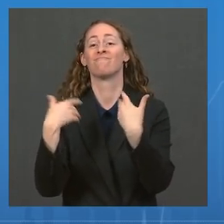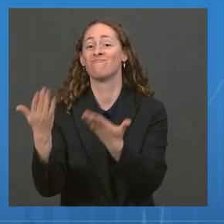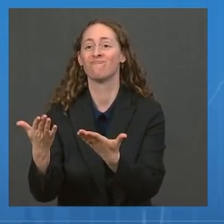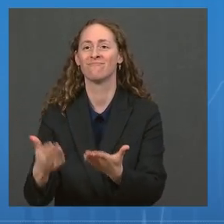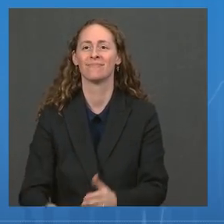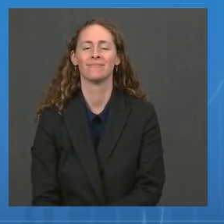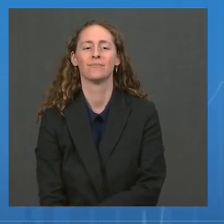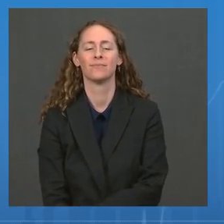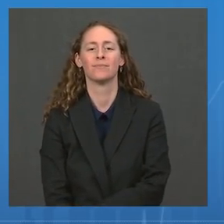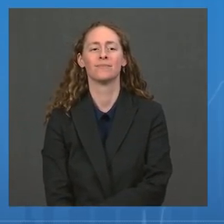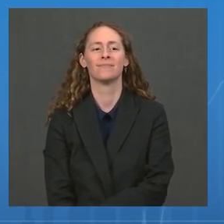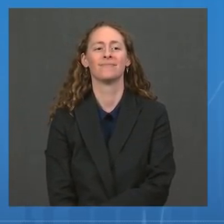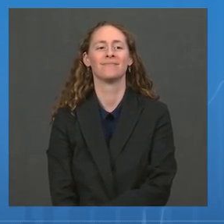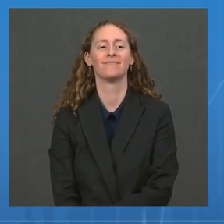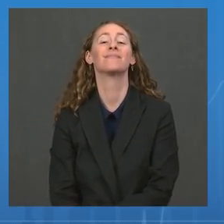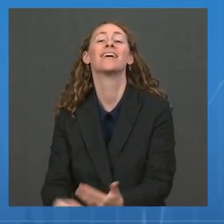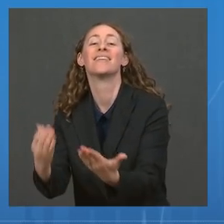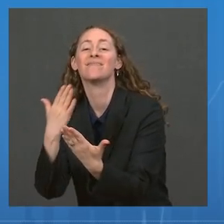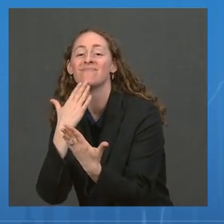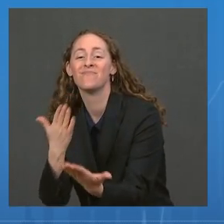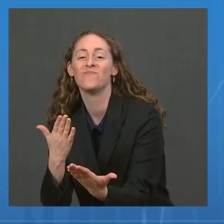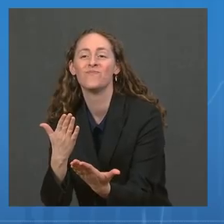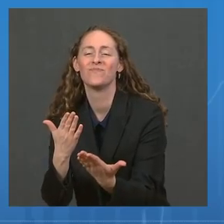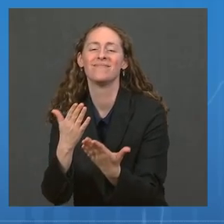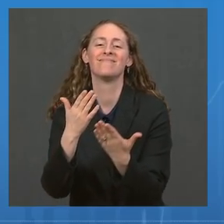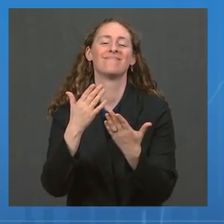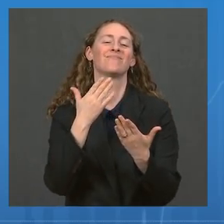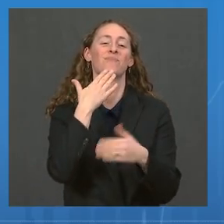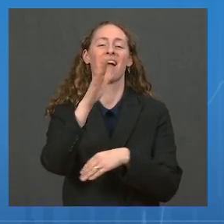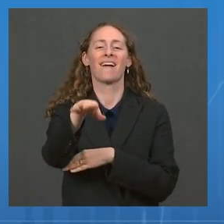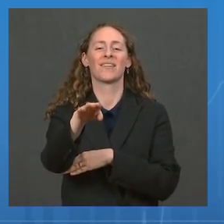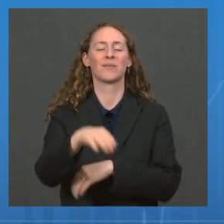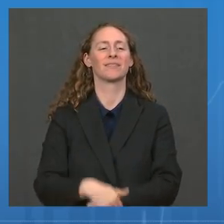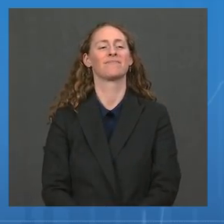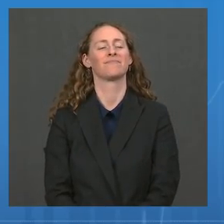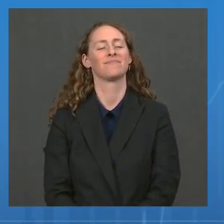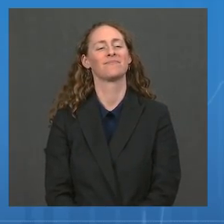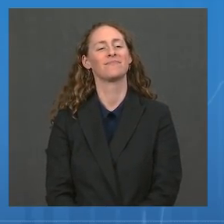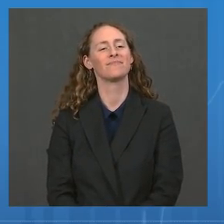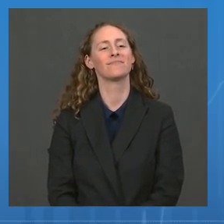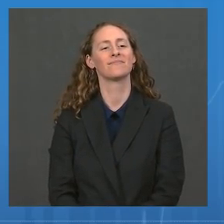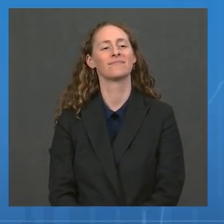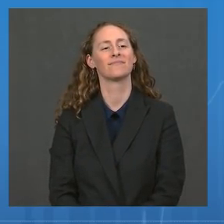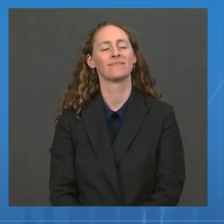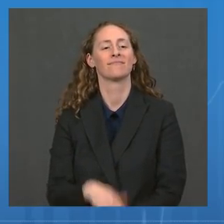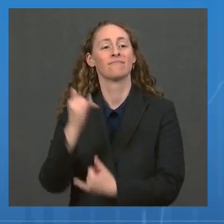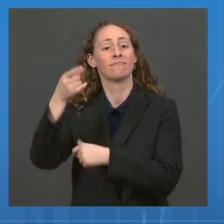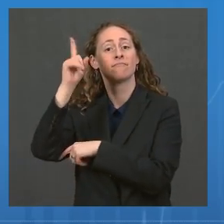Dr. Walensky: Thank you, Jeff. Good afternoon. As always, we are working across government and across the scientific and medical community